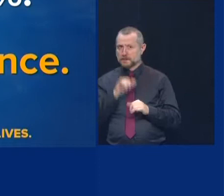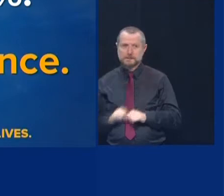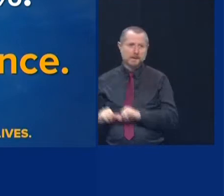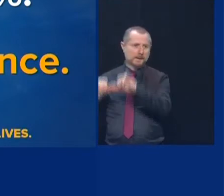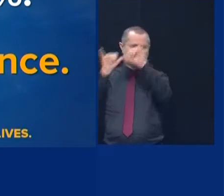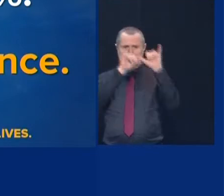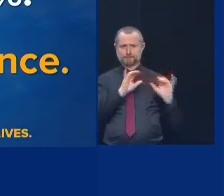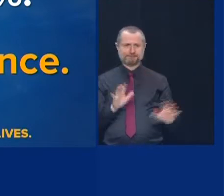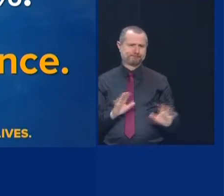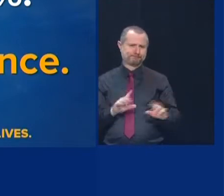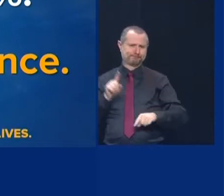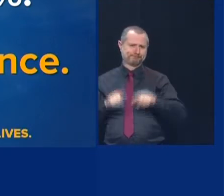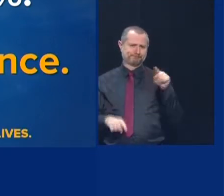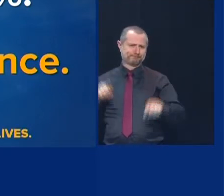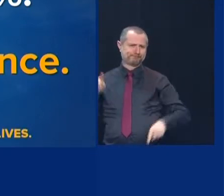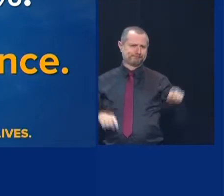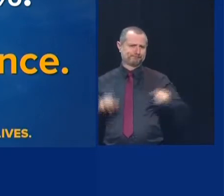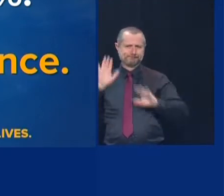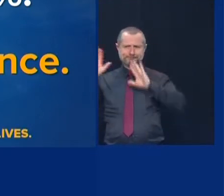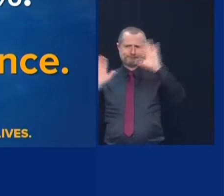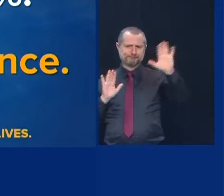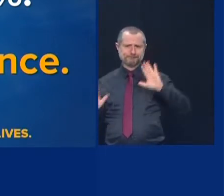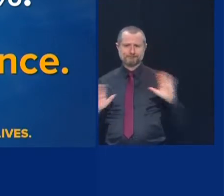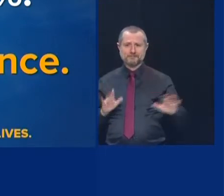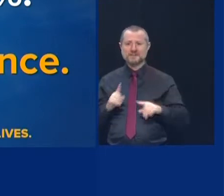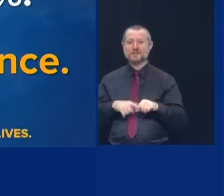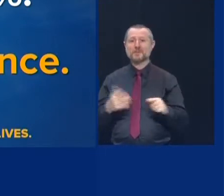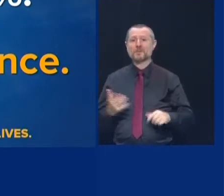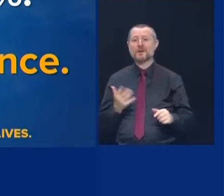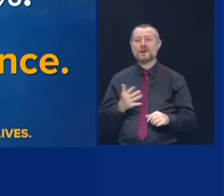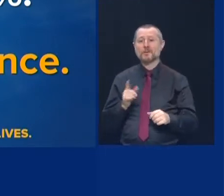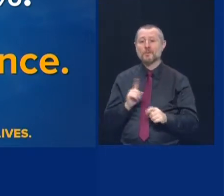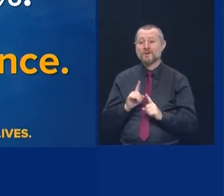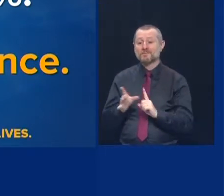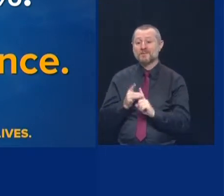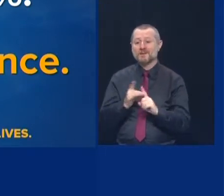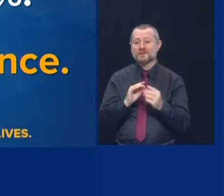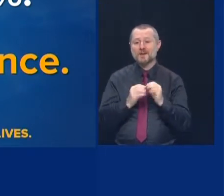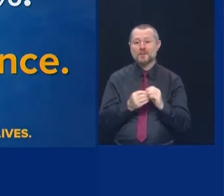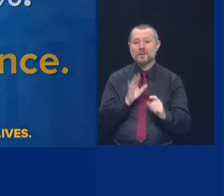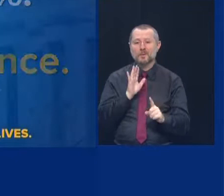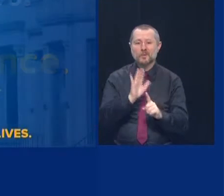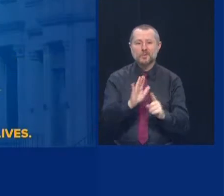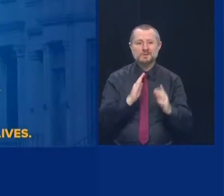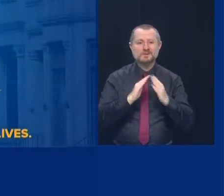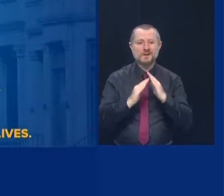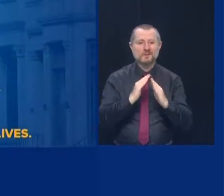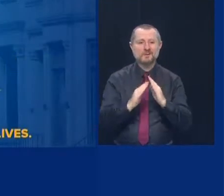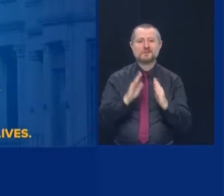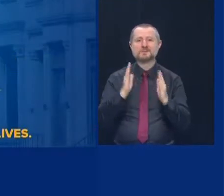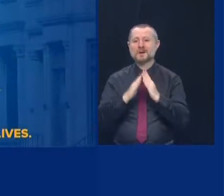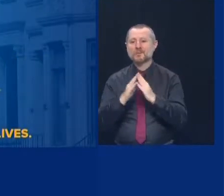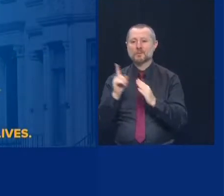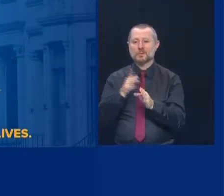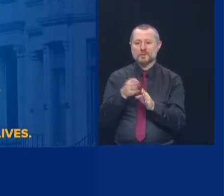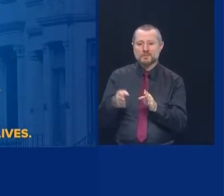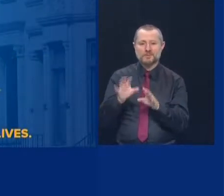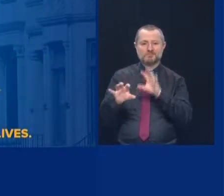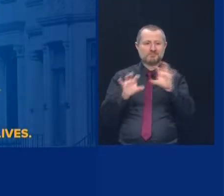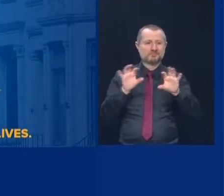THAT'S NOT RELEVANT. WHAT'S RELEVANT IS THE VARIANCE IN THE INFECTION RATE AND WHAT'S